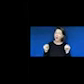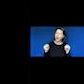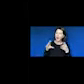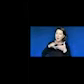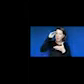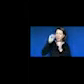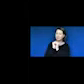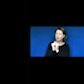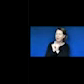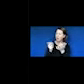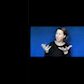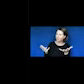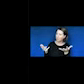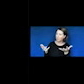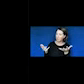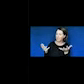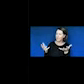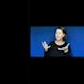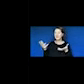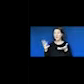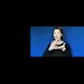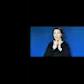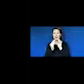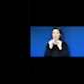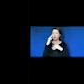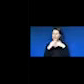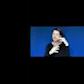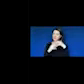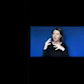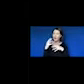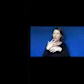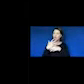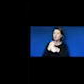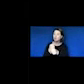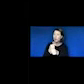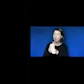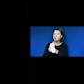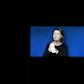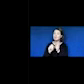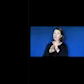Then as we got more comfortable and he trusted me more, I was able to go to his, one of his